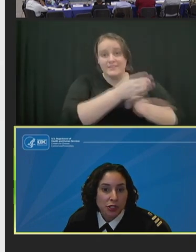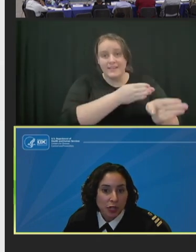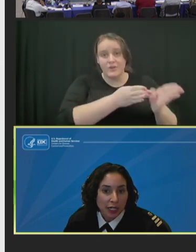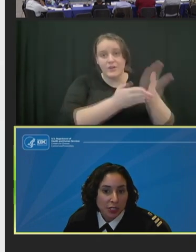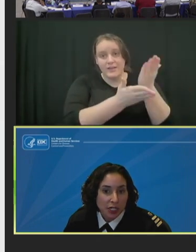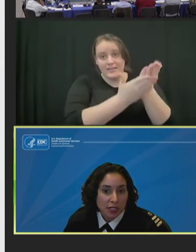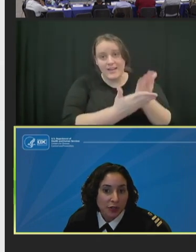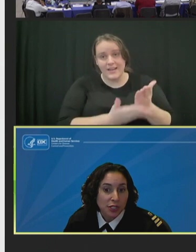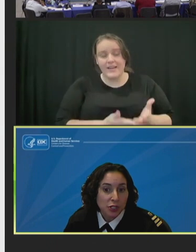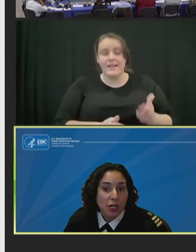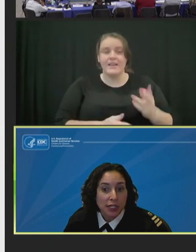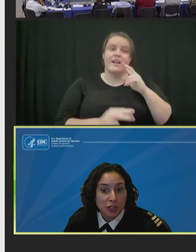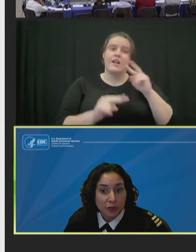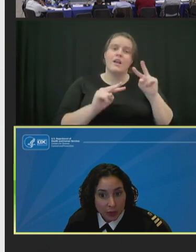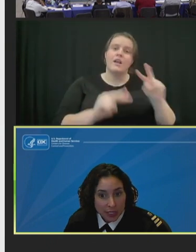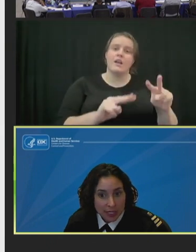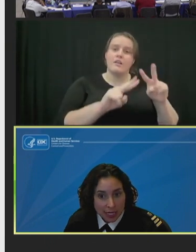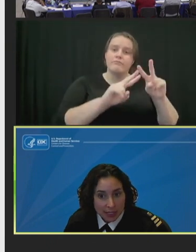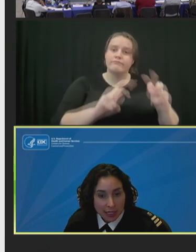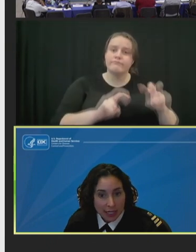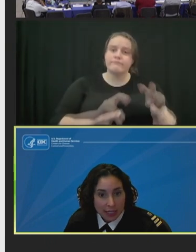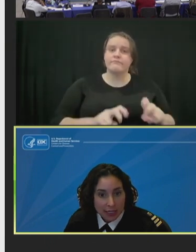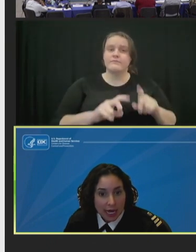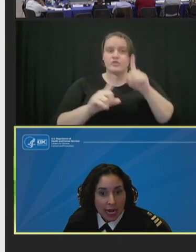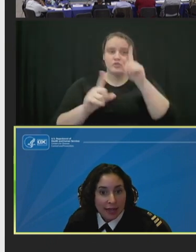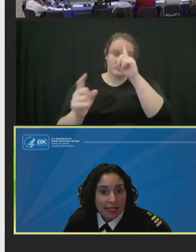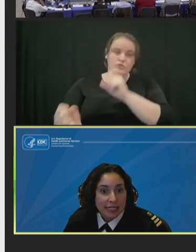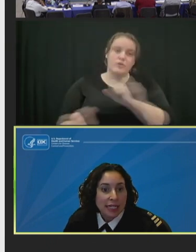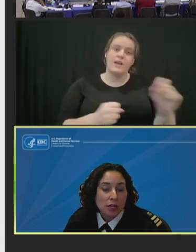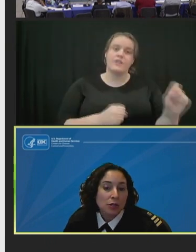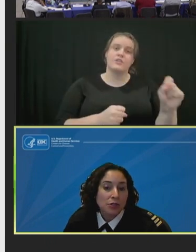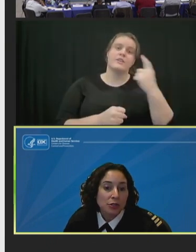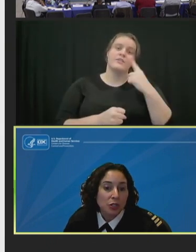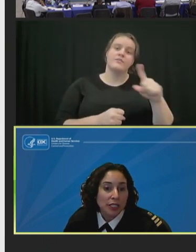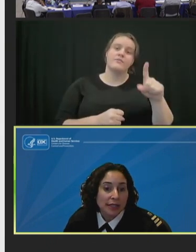strategies for the strategy-focused case studies and then take a closer look at the